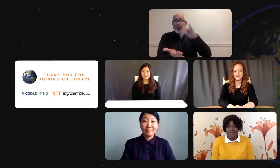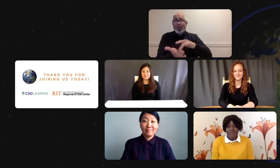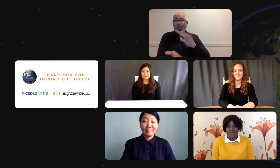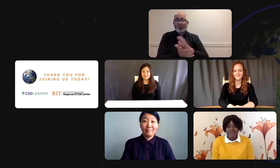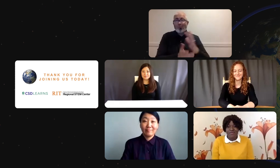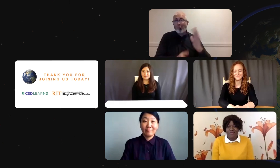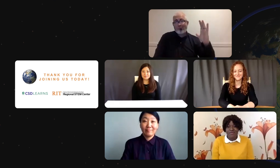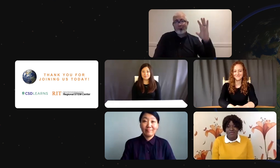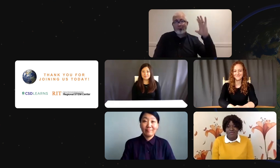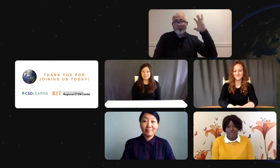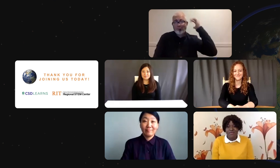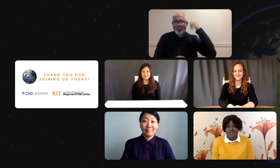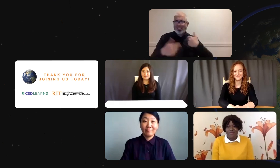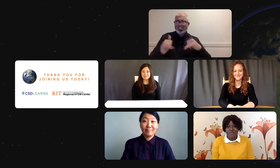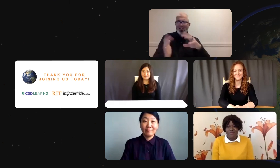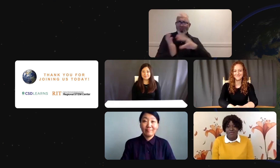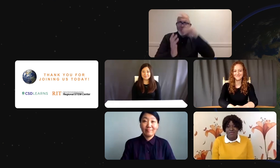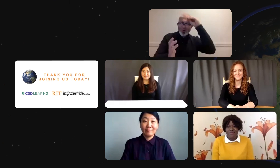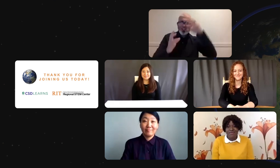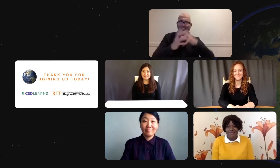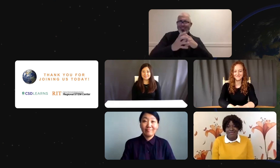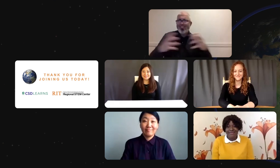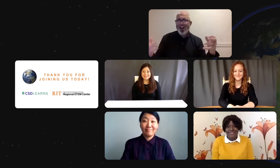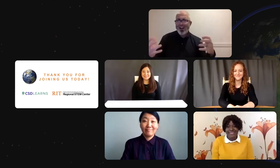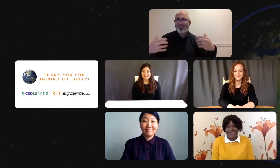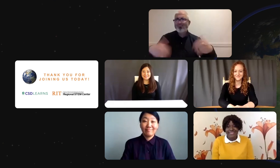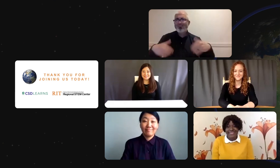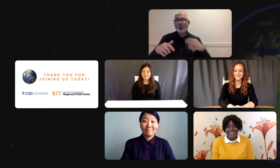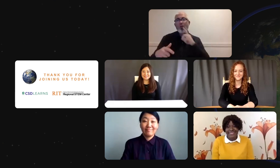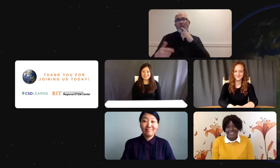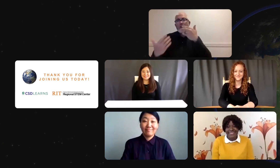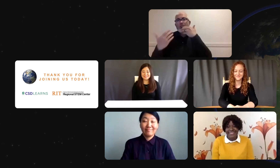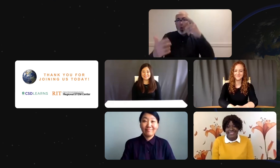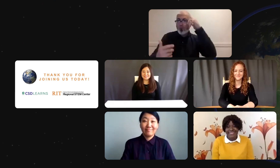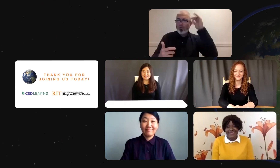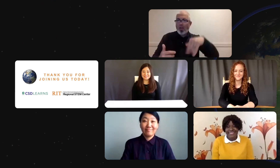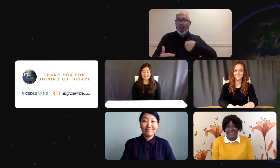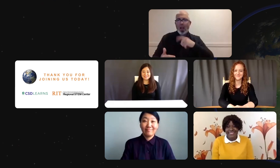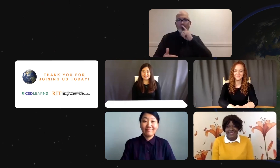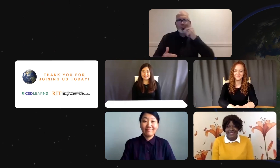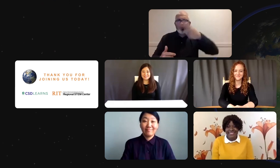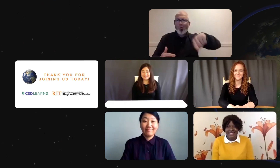It took me back to my childhood.